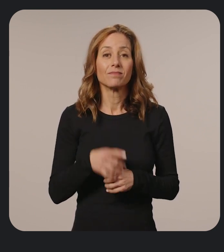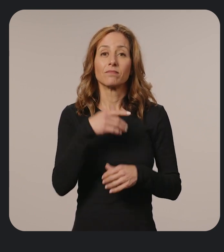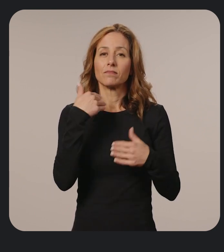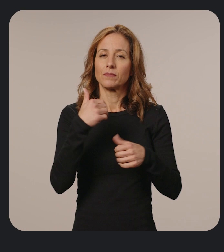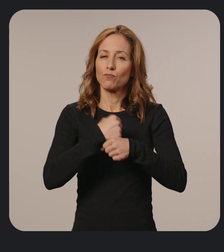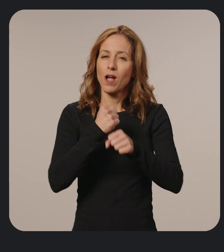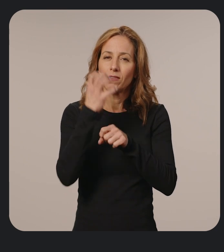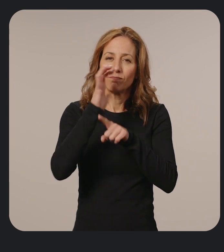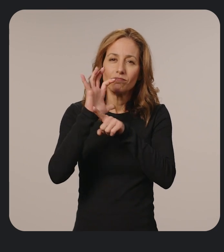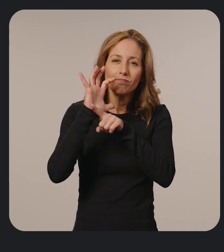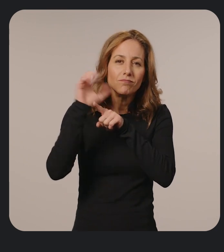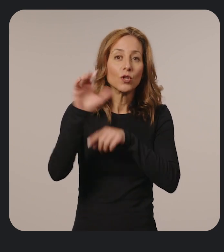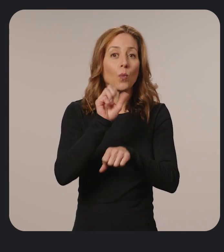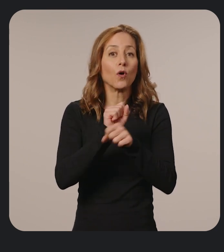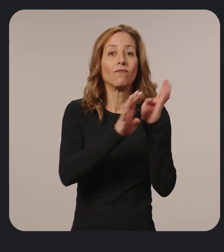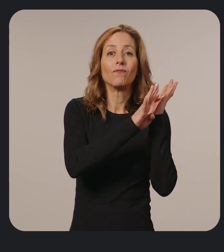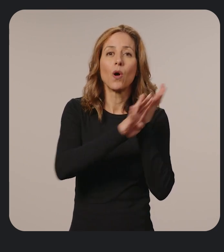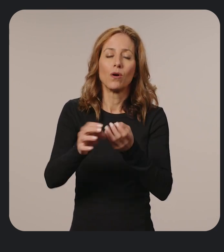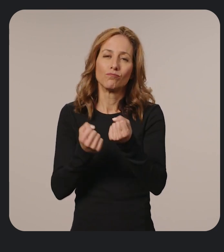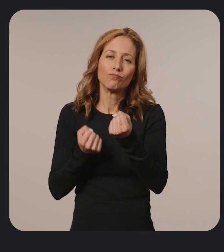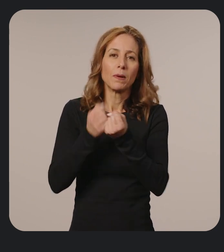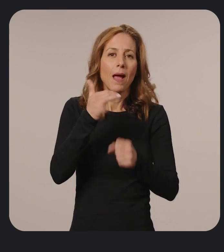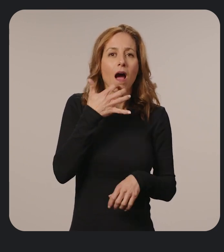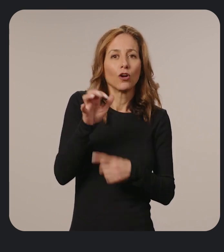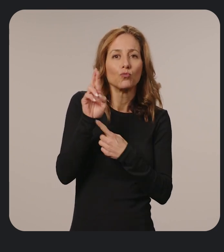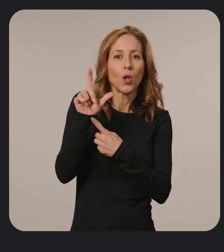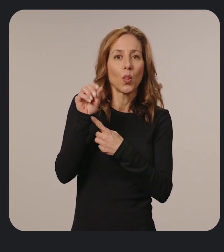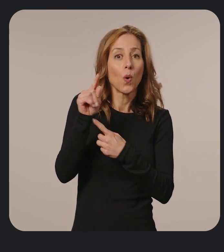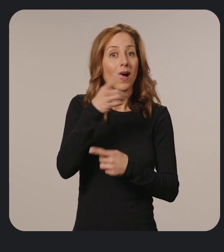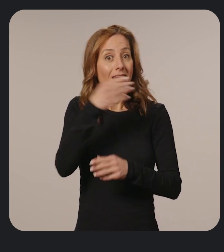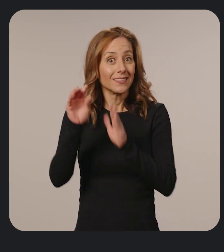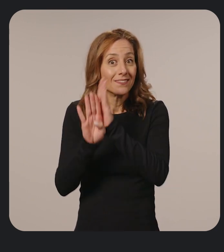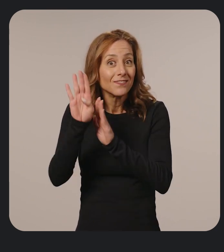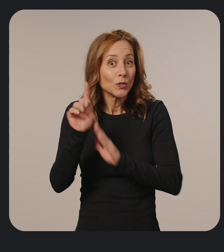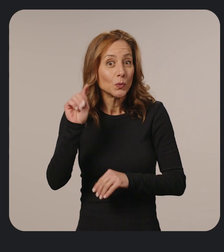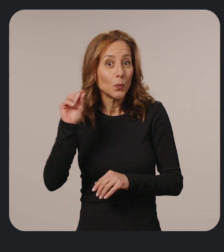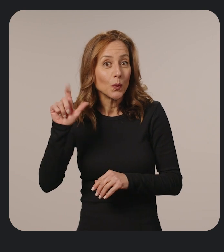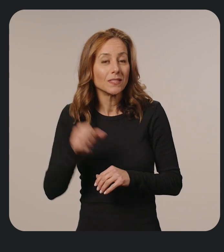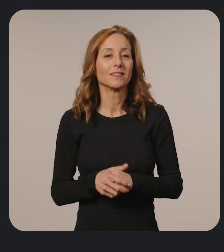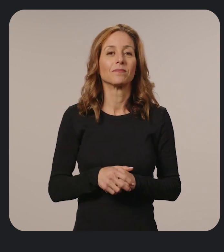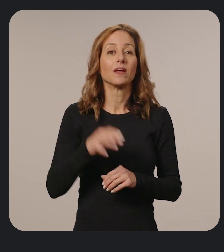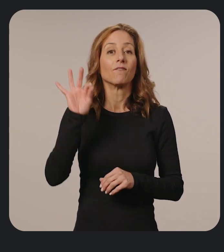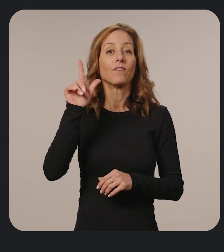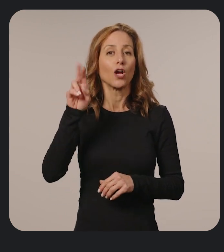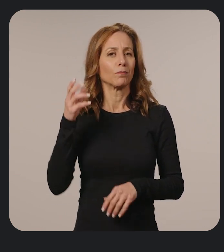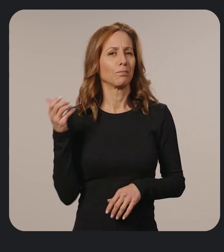It's productive-- your workflows are supported by hot reload and DevTools. Flutter is portable.